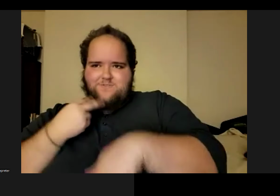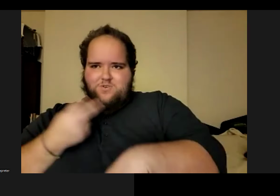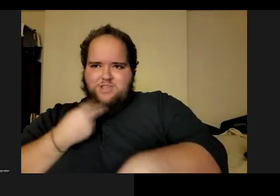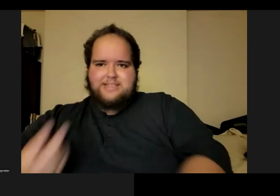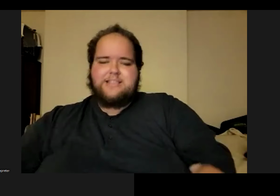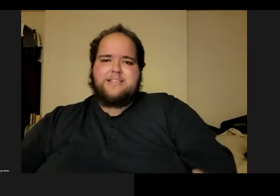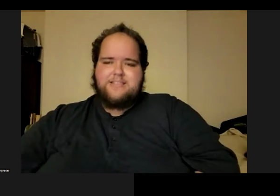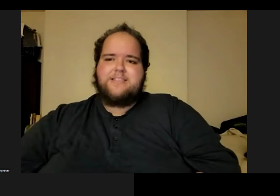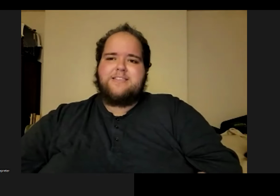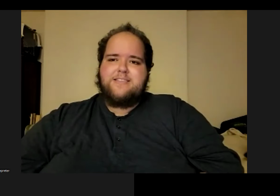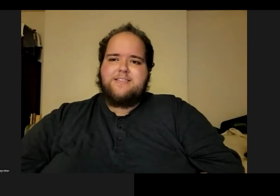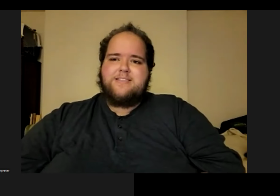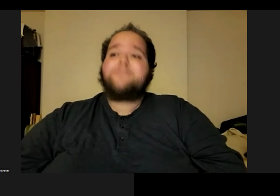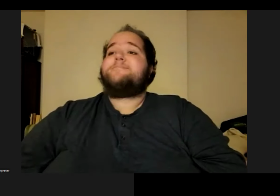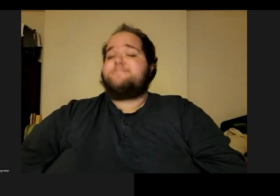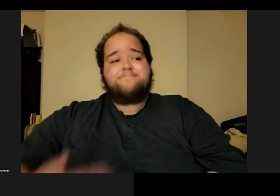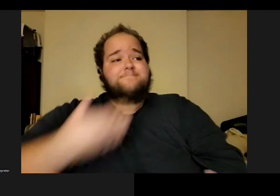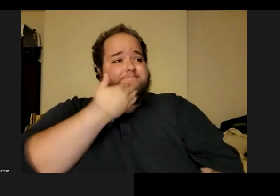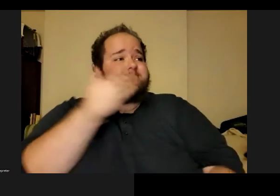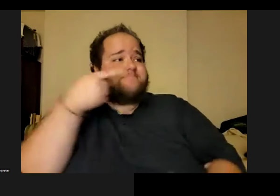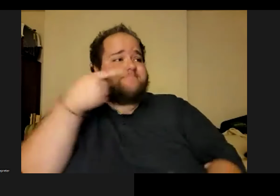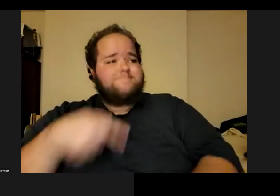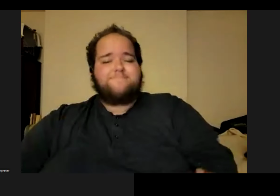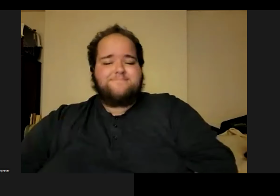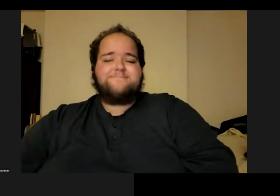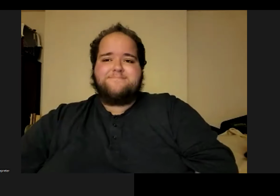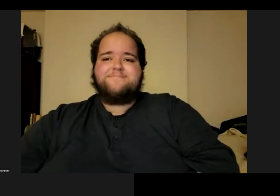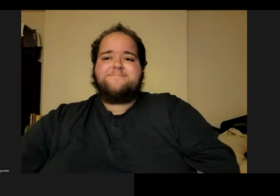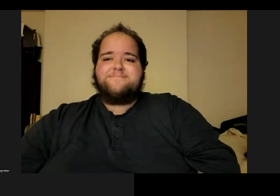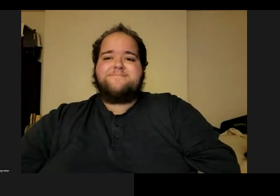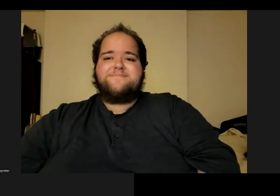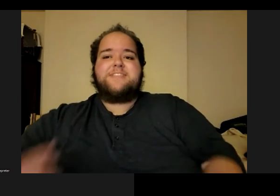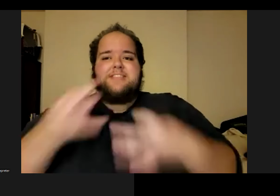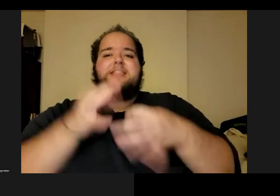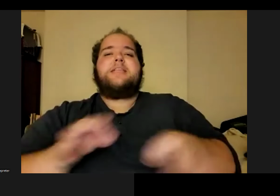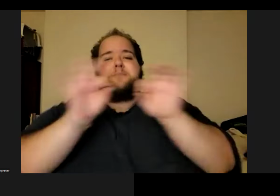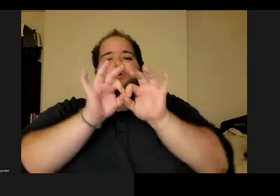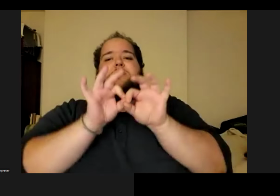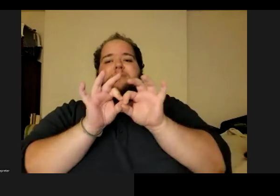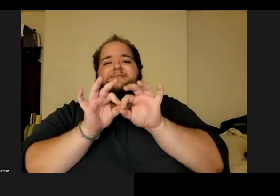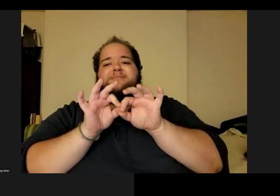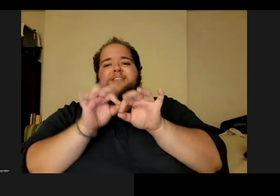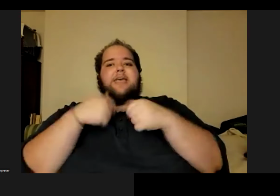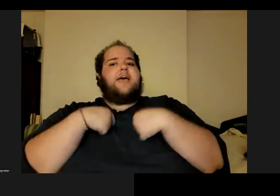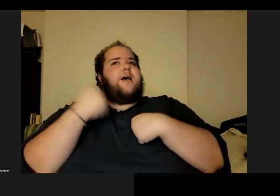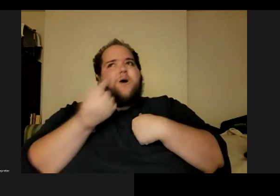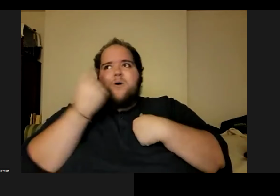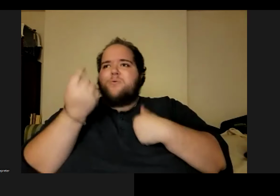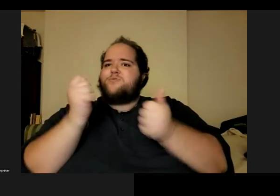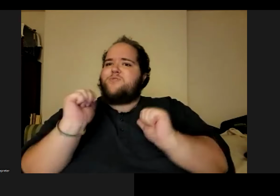That's a really good point. It's super important. I keep it in mind when